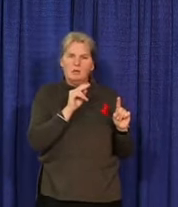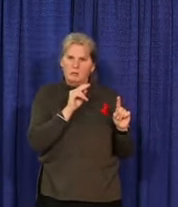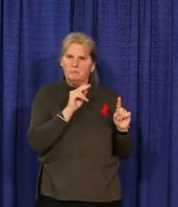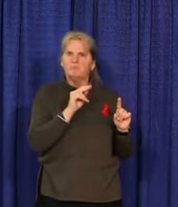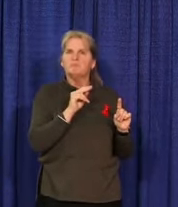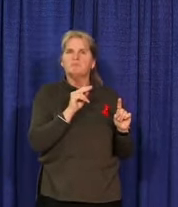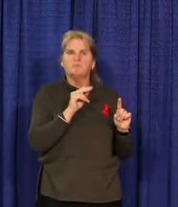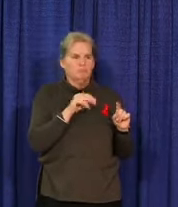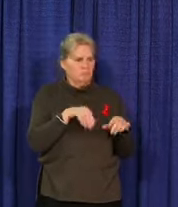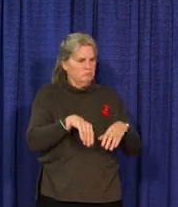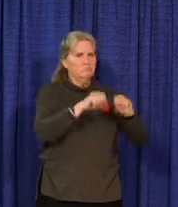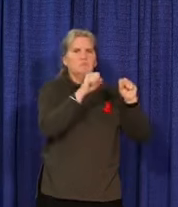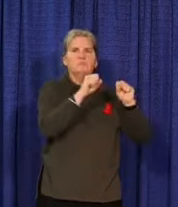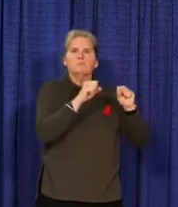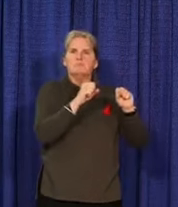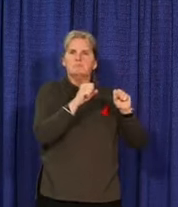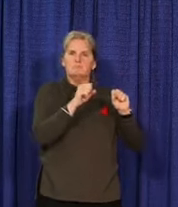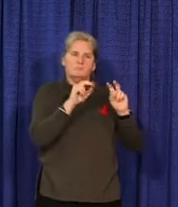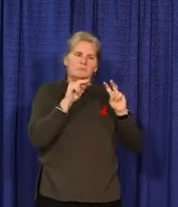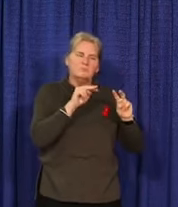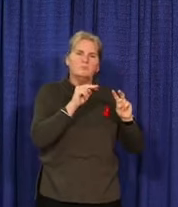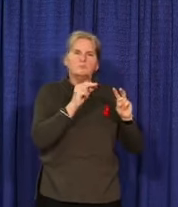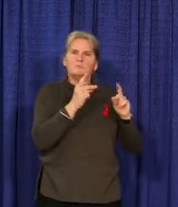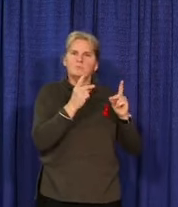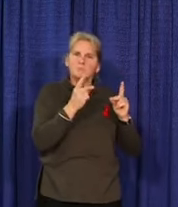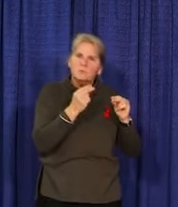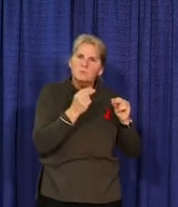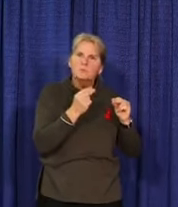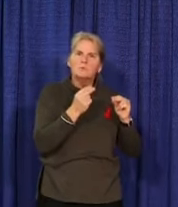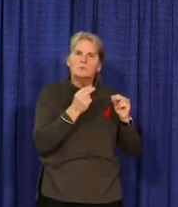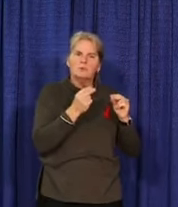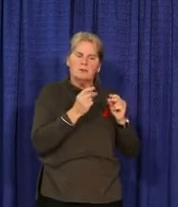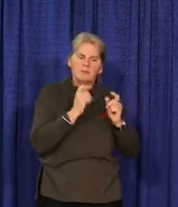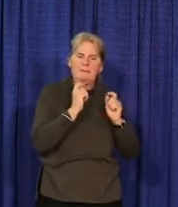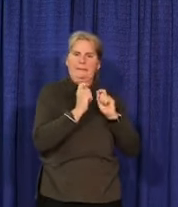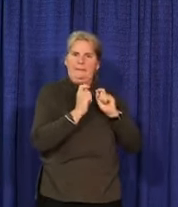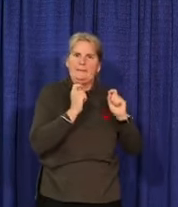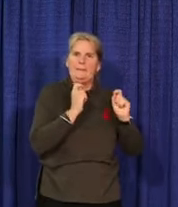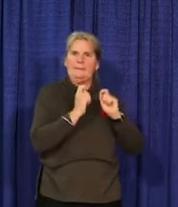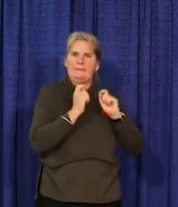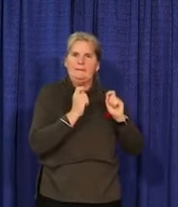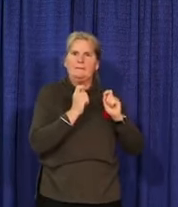rehearsing, and refining as we